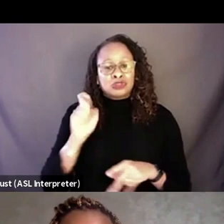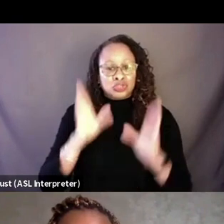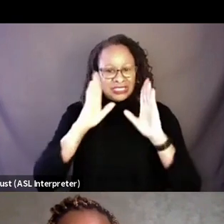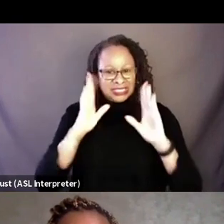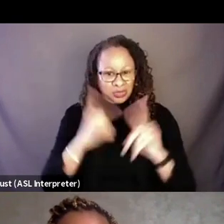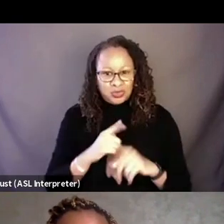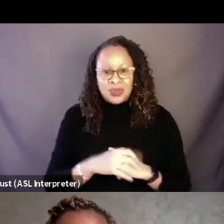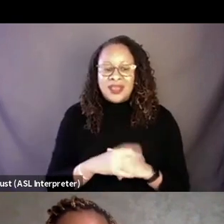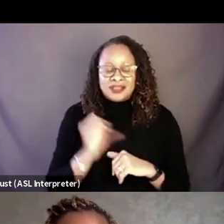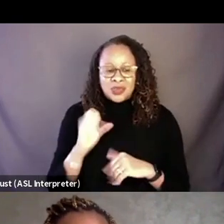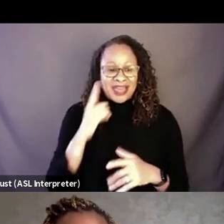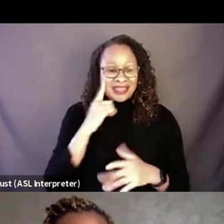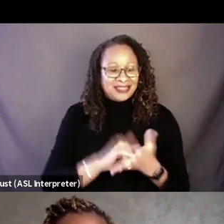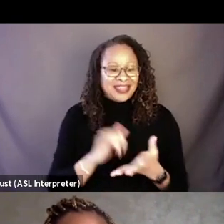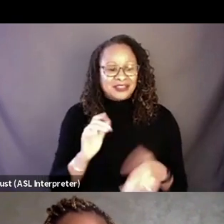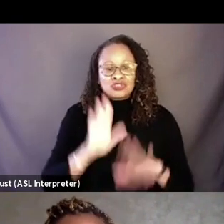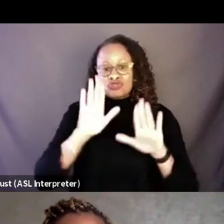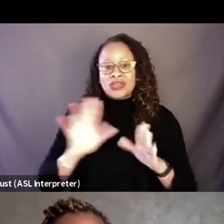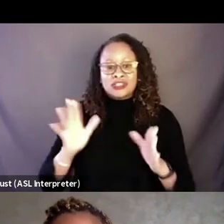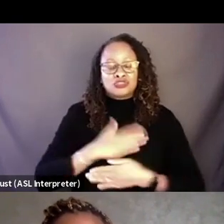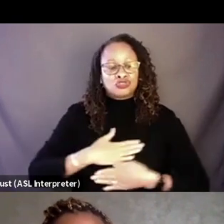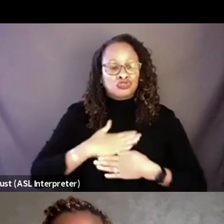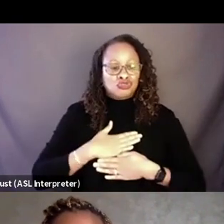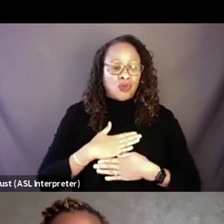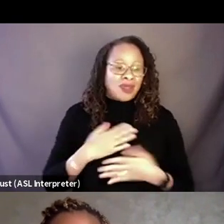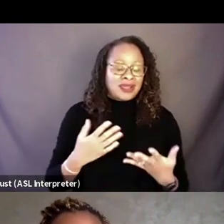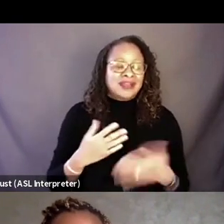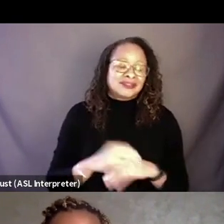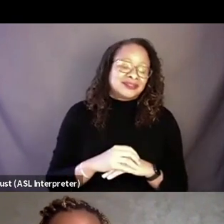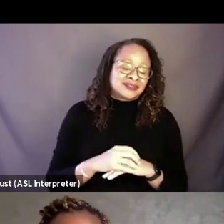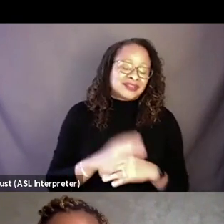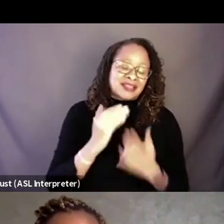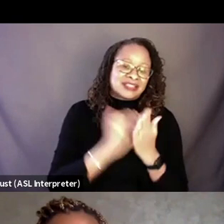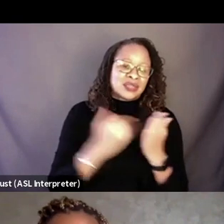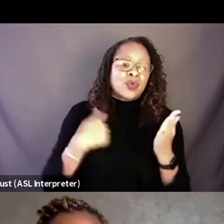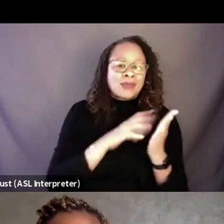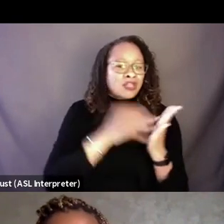So I think that's just been the greatest joy and it's a lesson that we've just been I think I've been learning over and over again